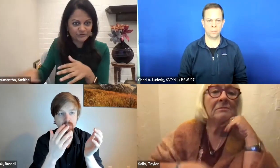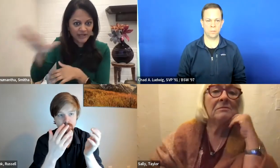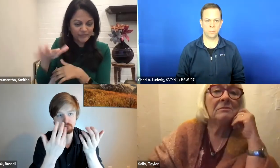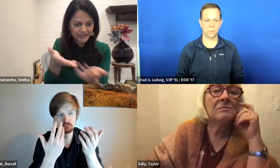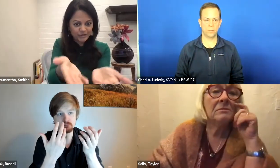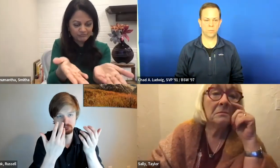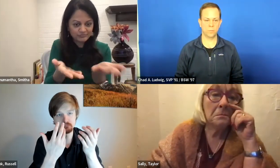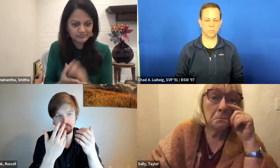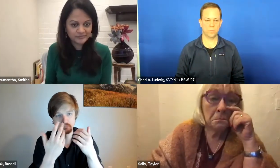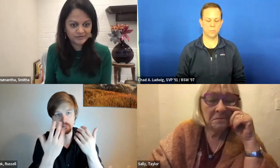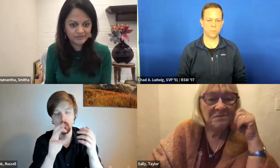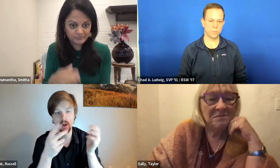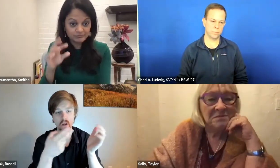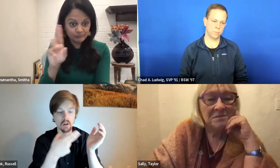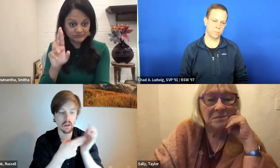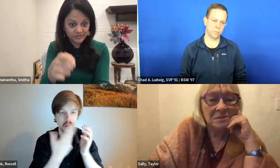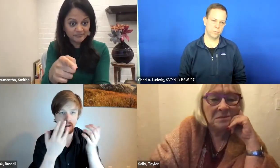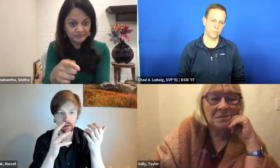you know, as Deaf caregivers?